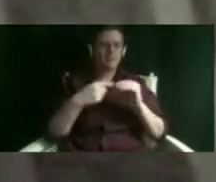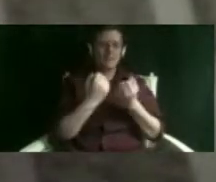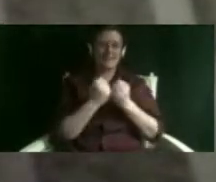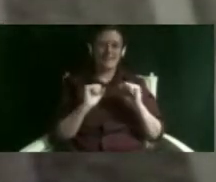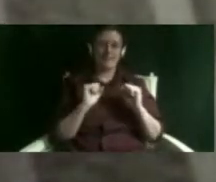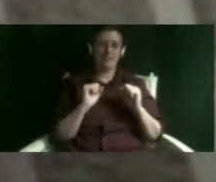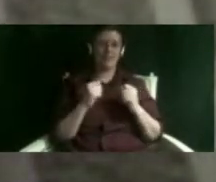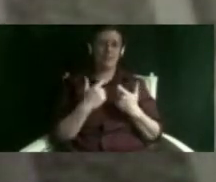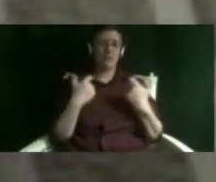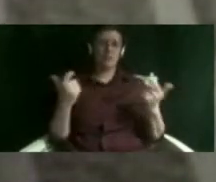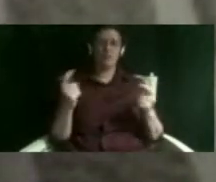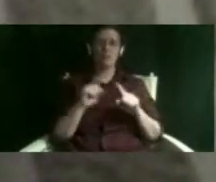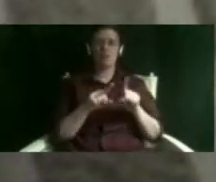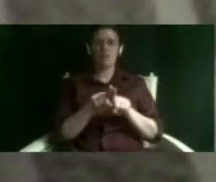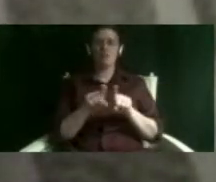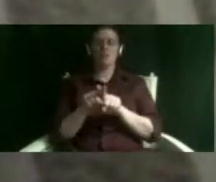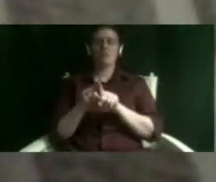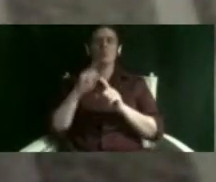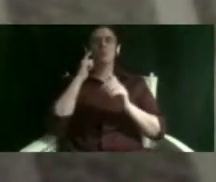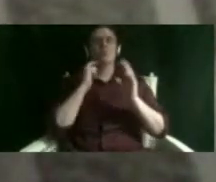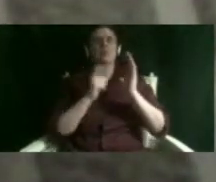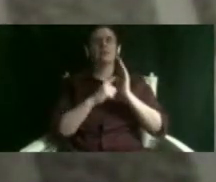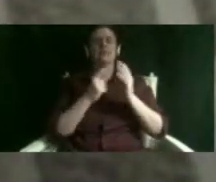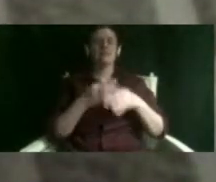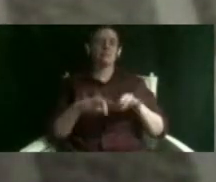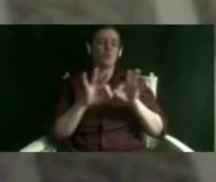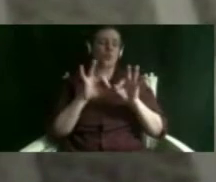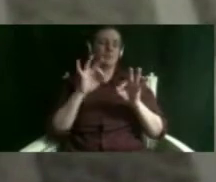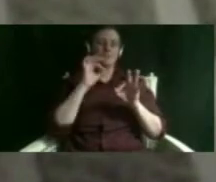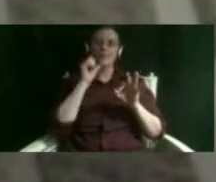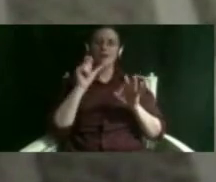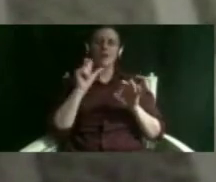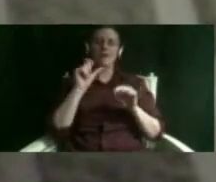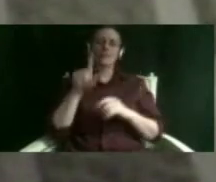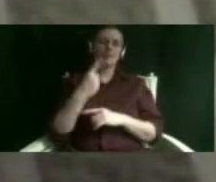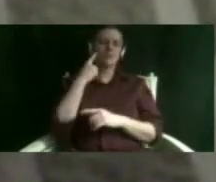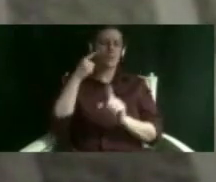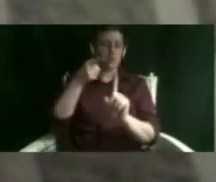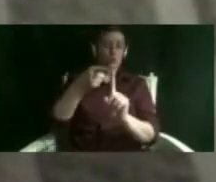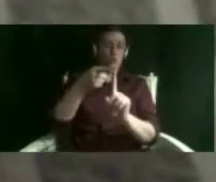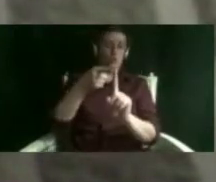recognizing the importance not just for you but the people around you i always think of that